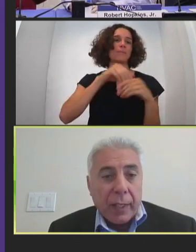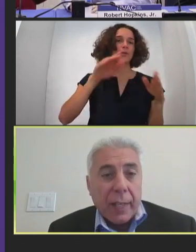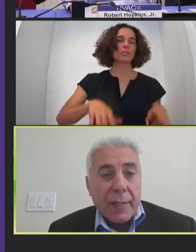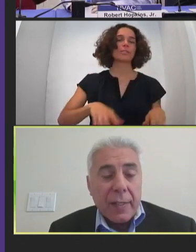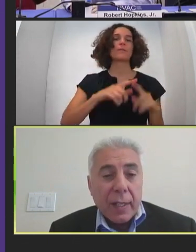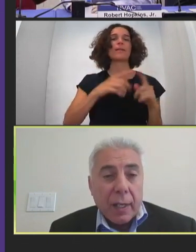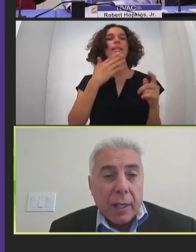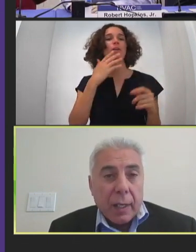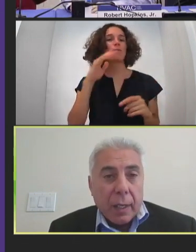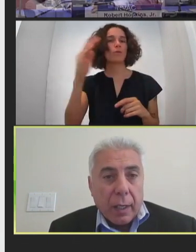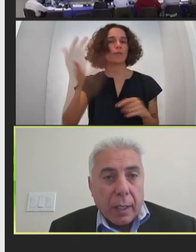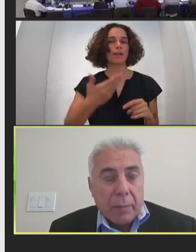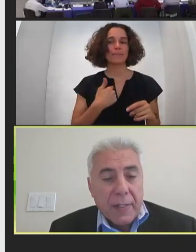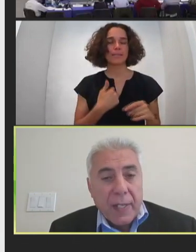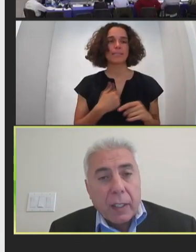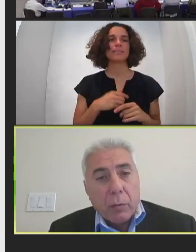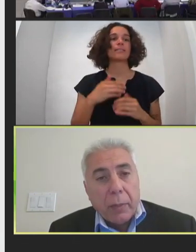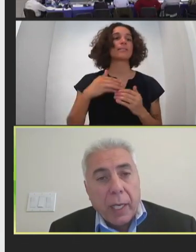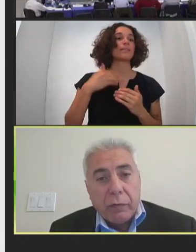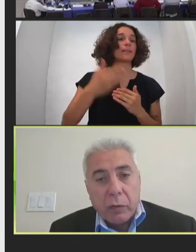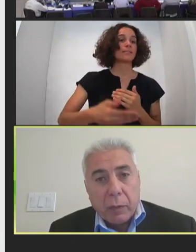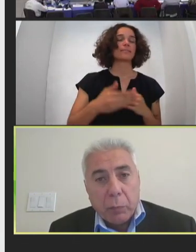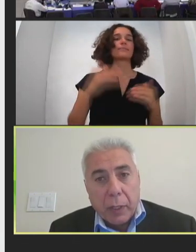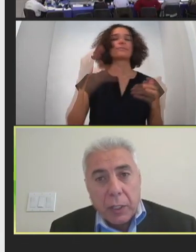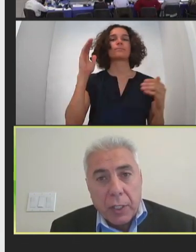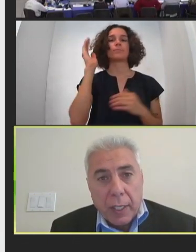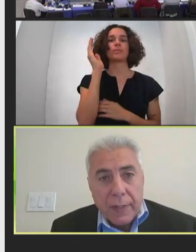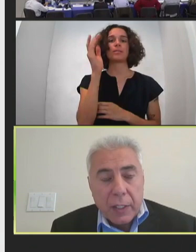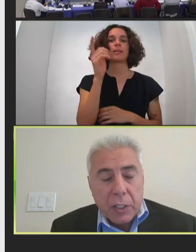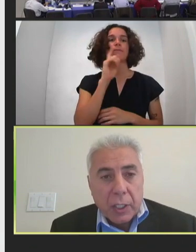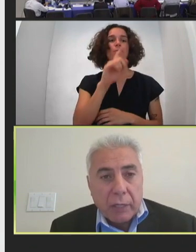Next. I'm presenting on behalf of the Population Health Initiative.